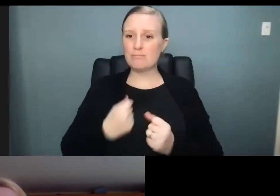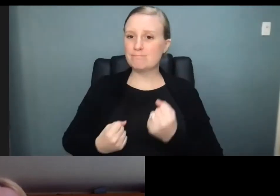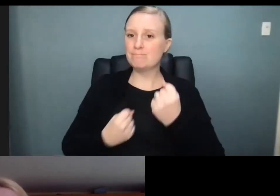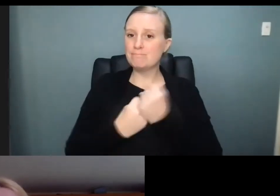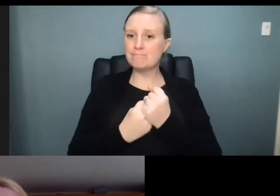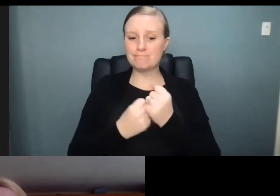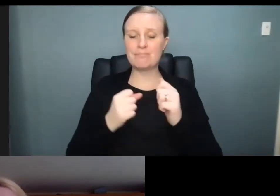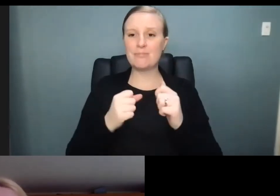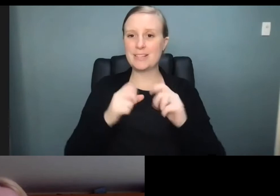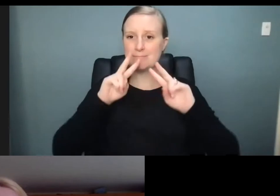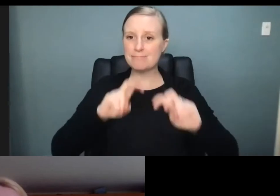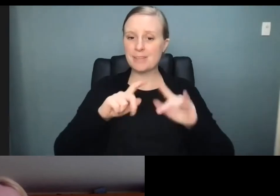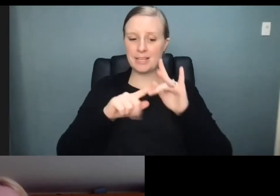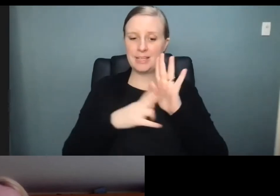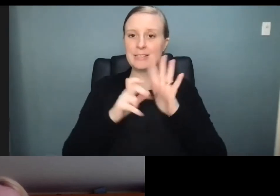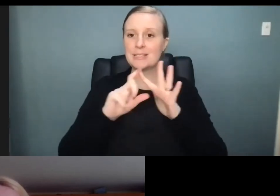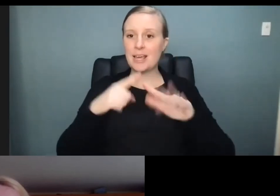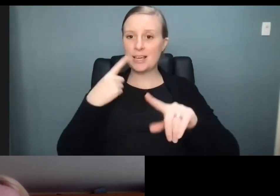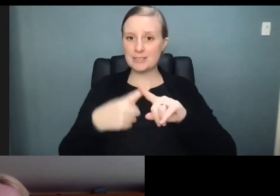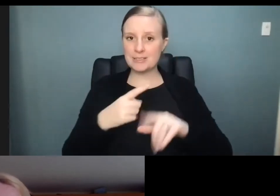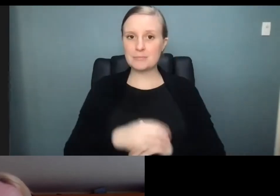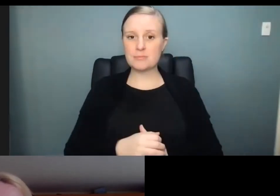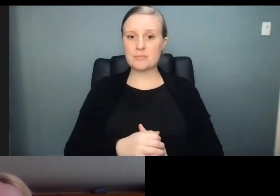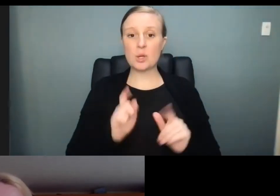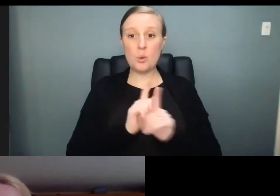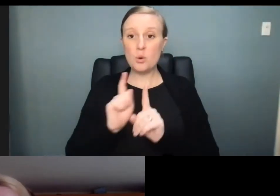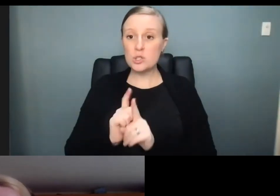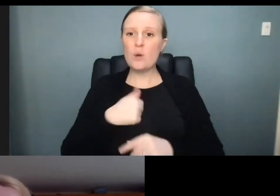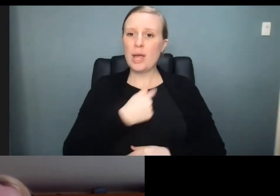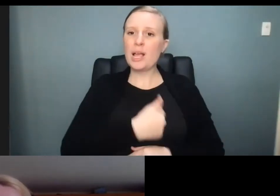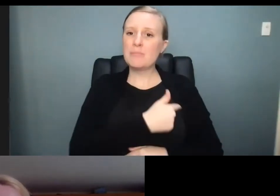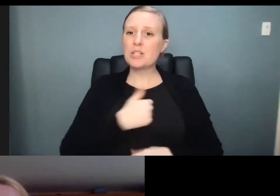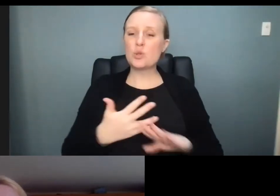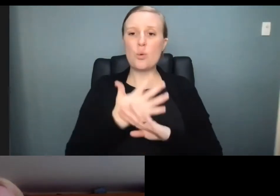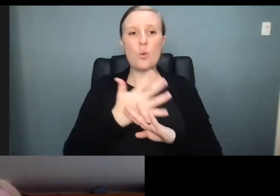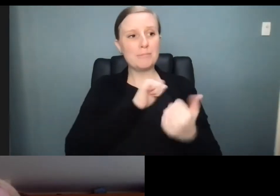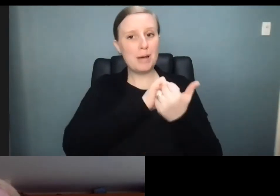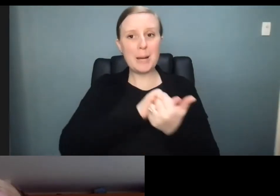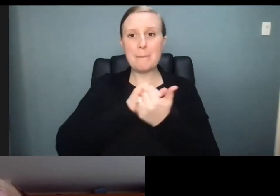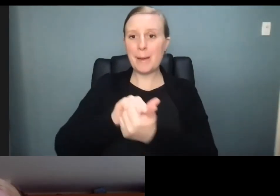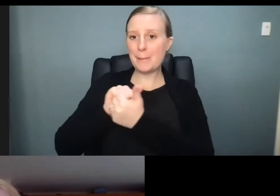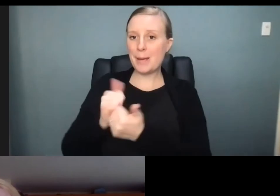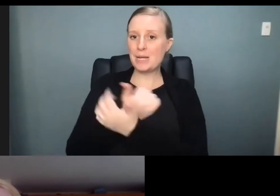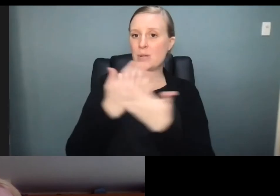with you in partnership with many of the organizations you represent to address the challenges that